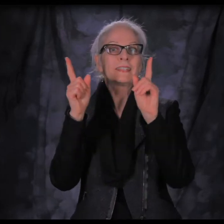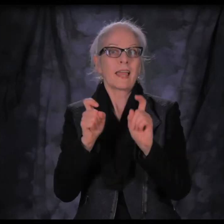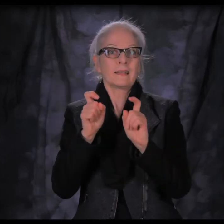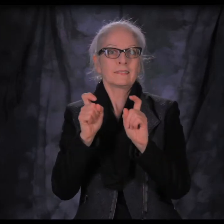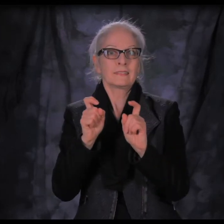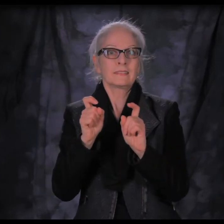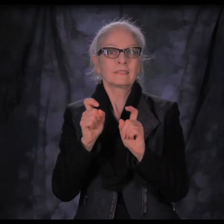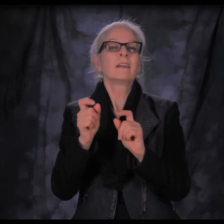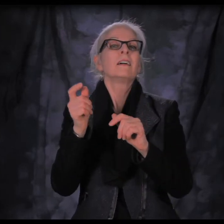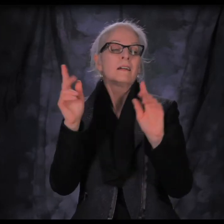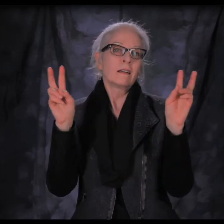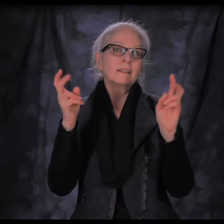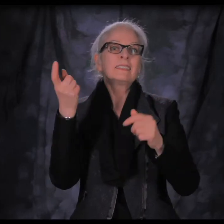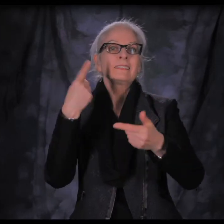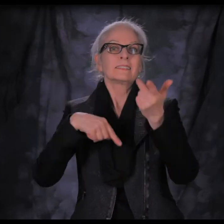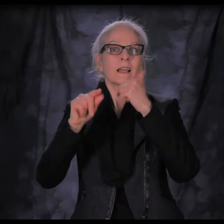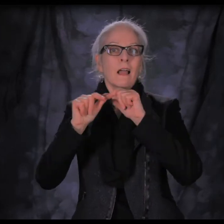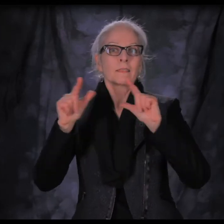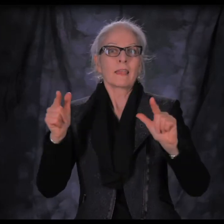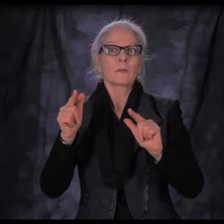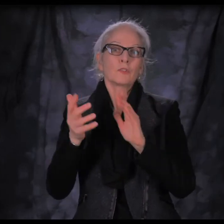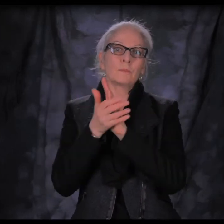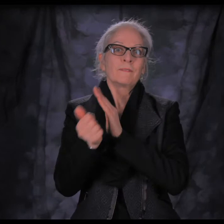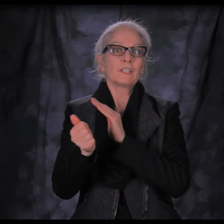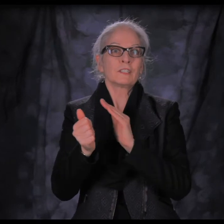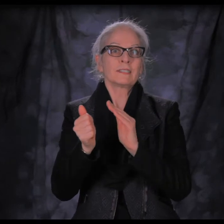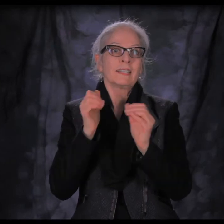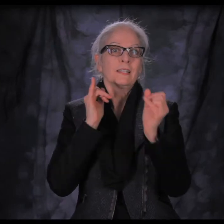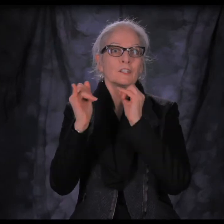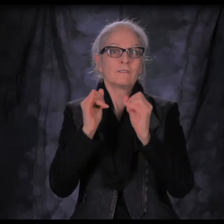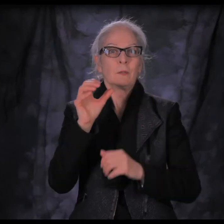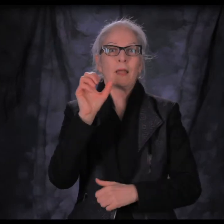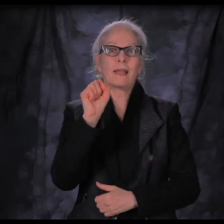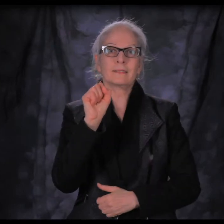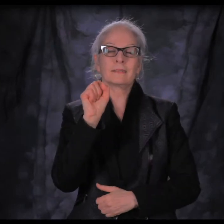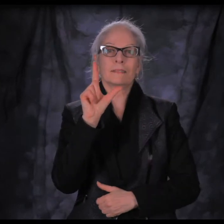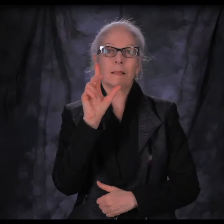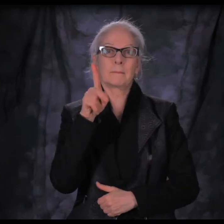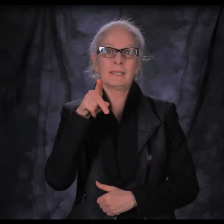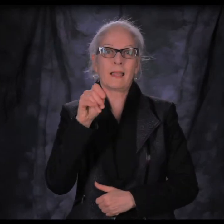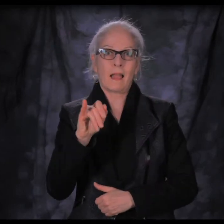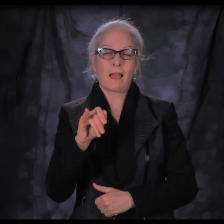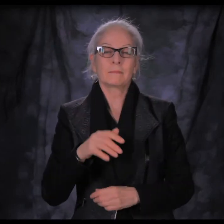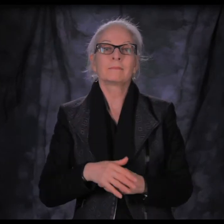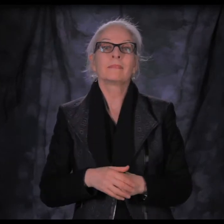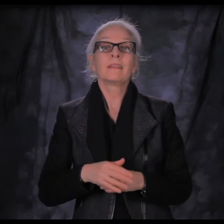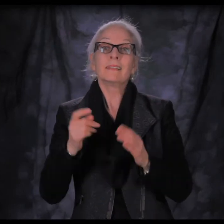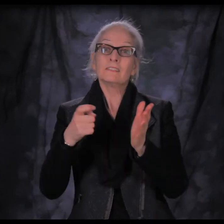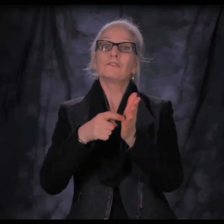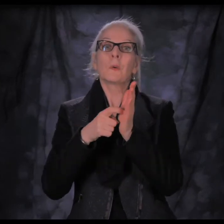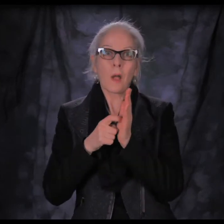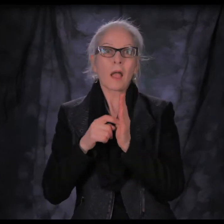test which is called the Sign Language Proficiency Interview (SLPI).